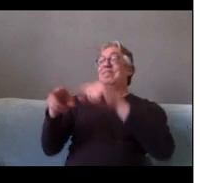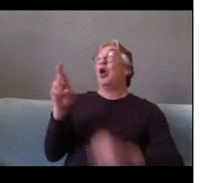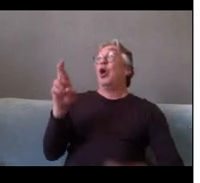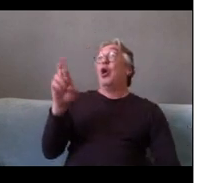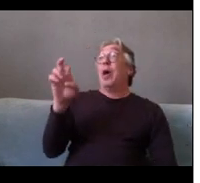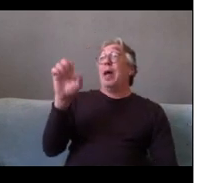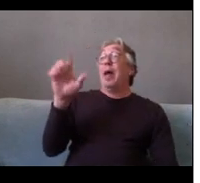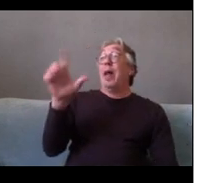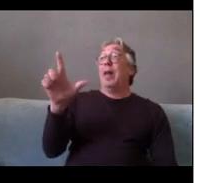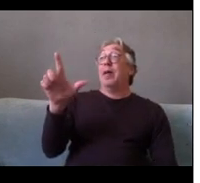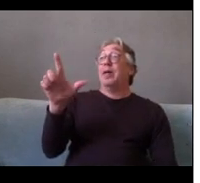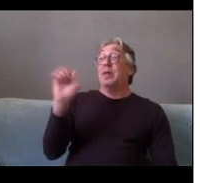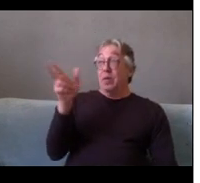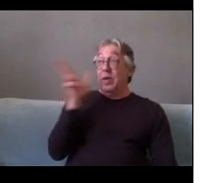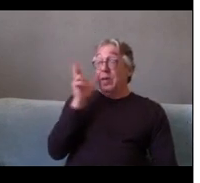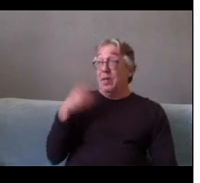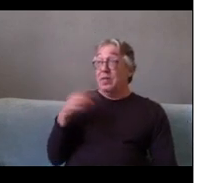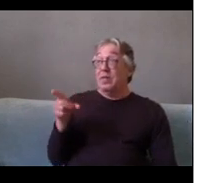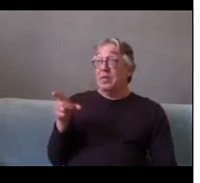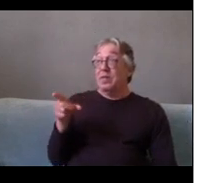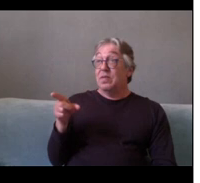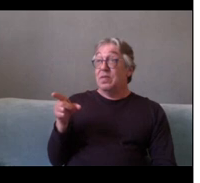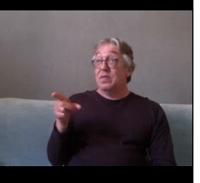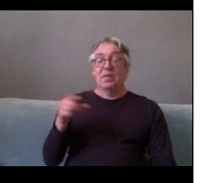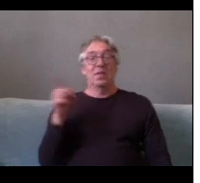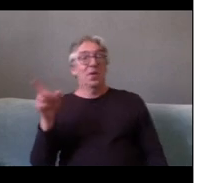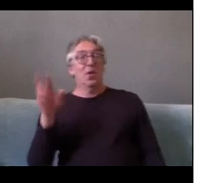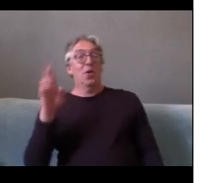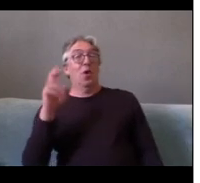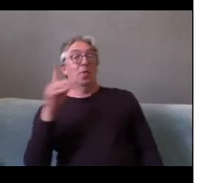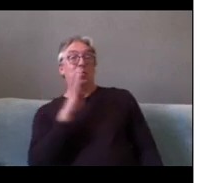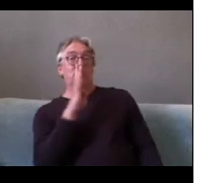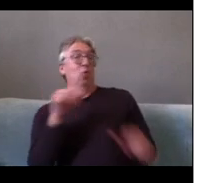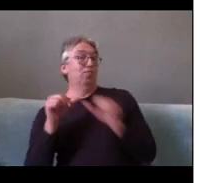...Information regarding . Hello?